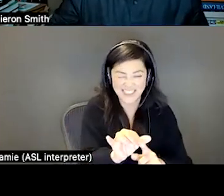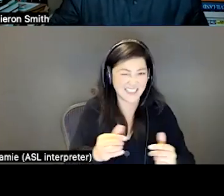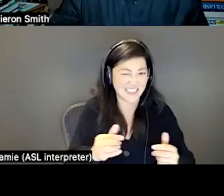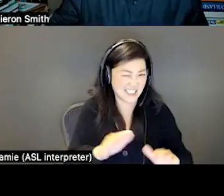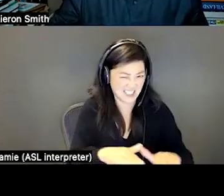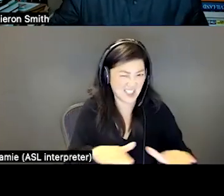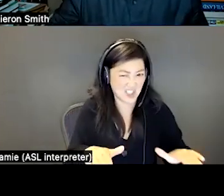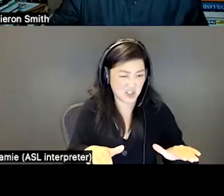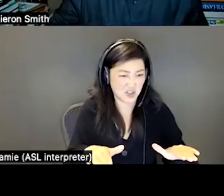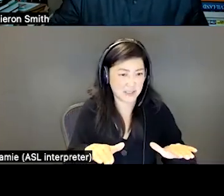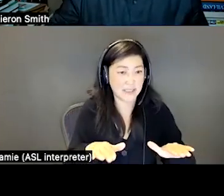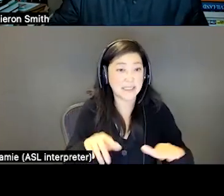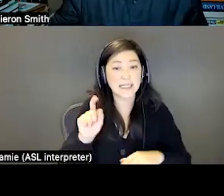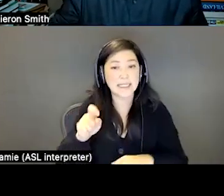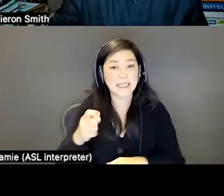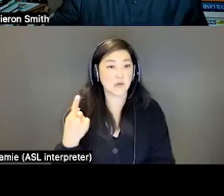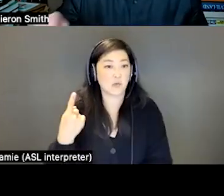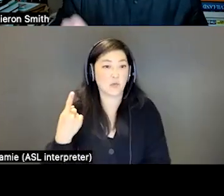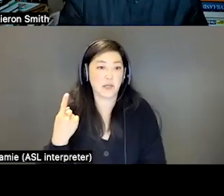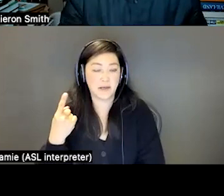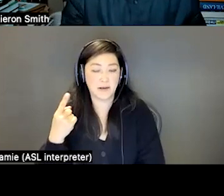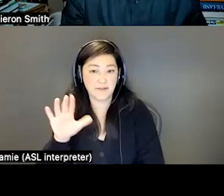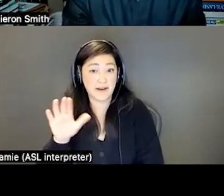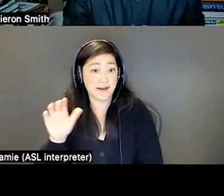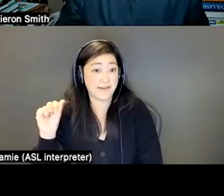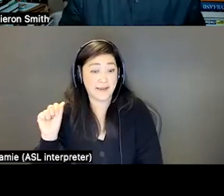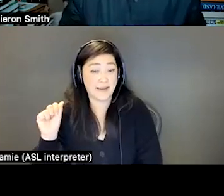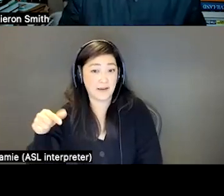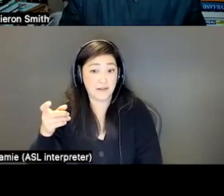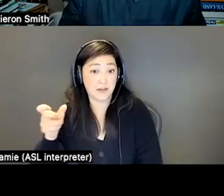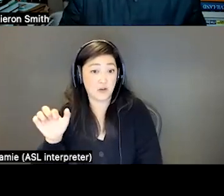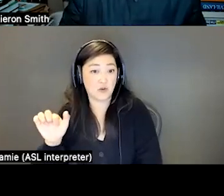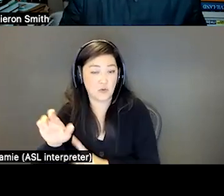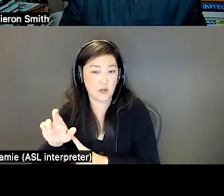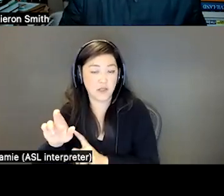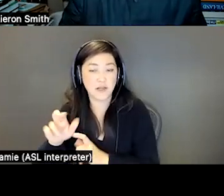one A* qualifier." So, interest age. So, what's the age group that you're aiming at?